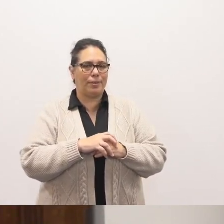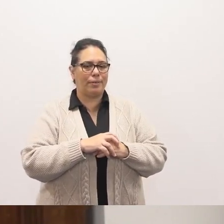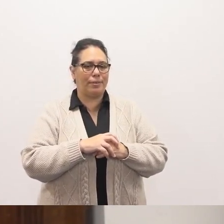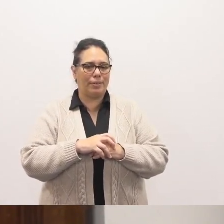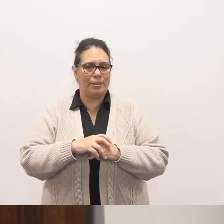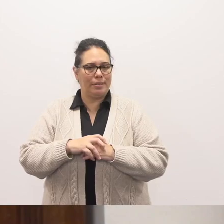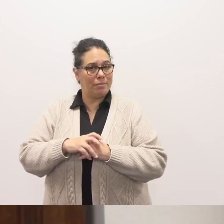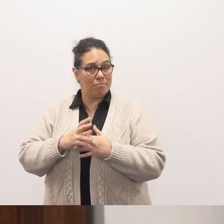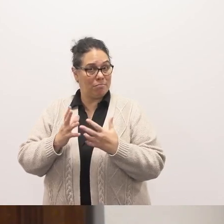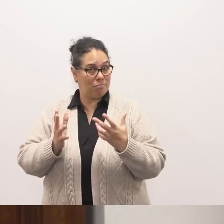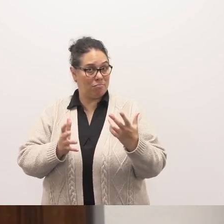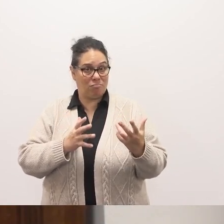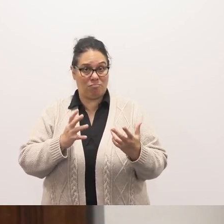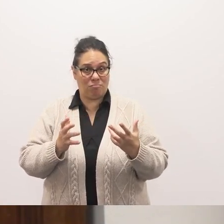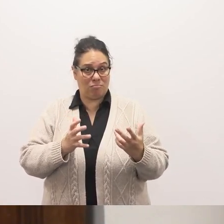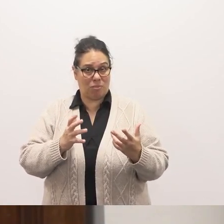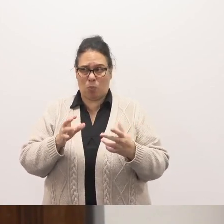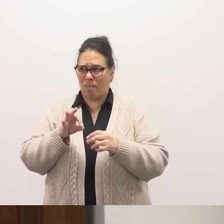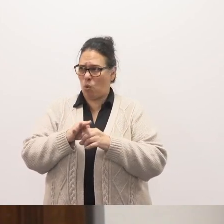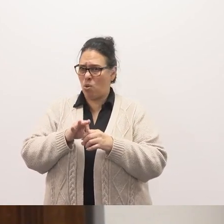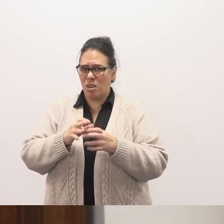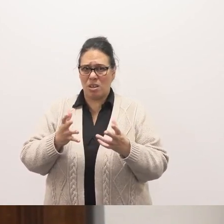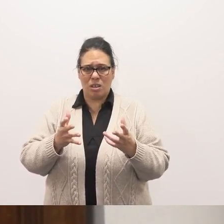So, we need a motion on this one. Motion to approve. - Second.